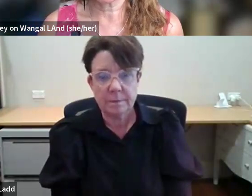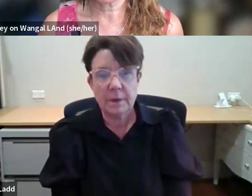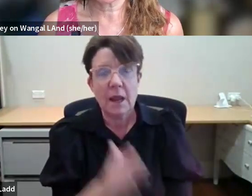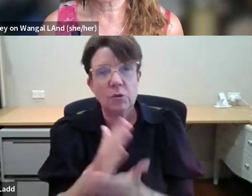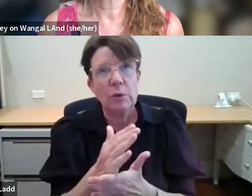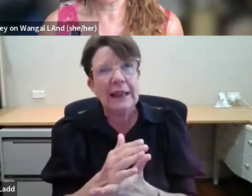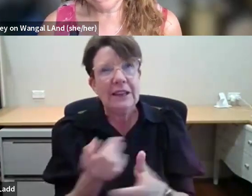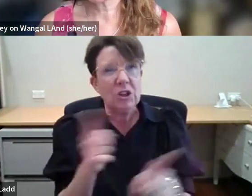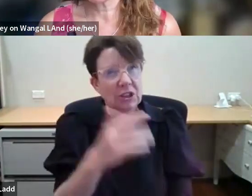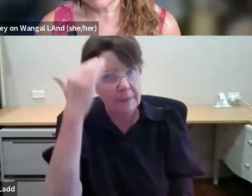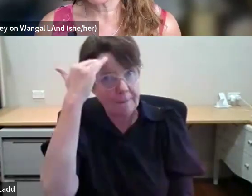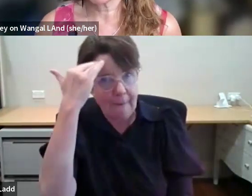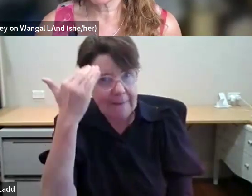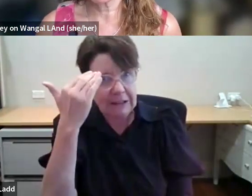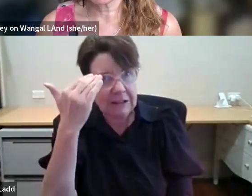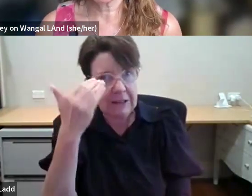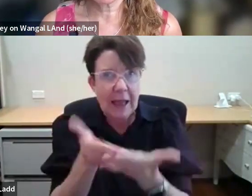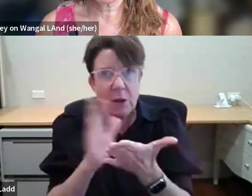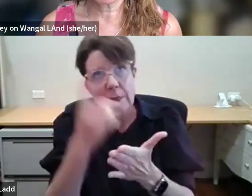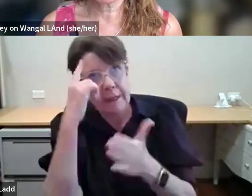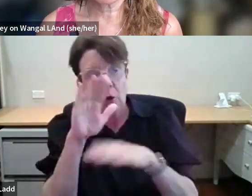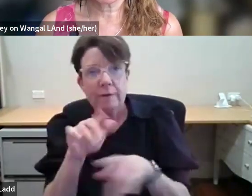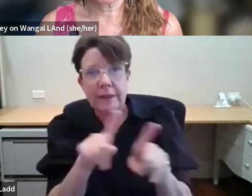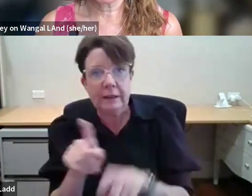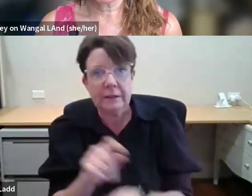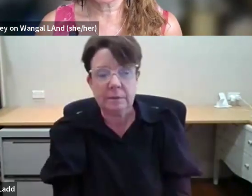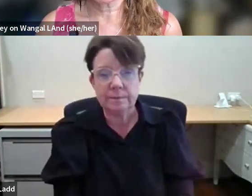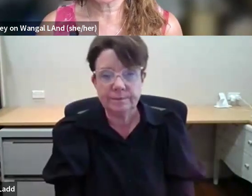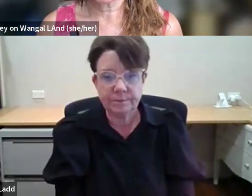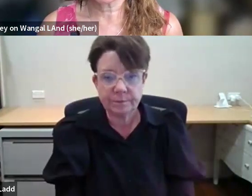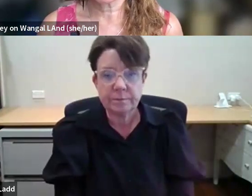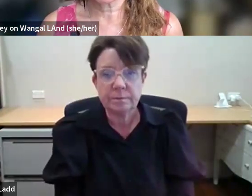well as other sectors and spaces.